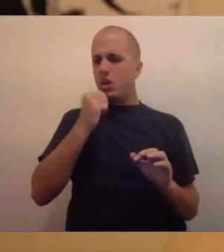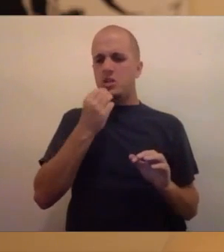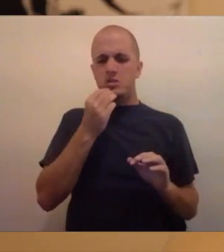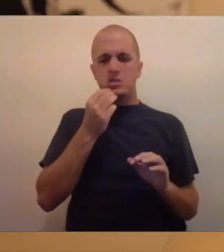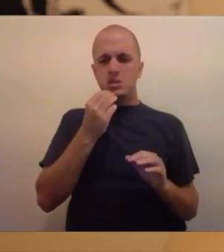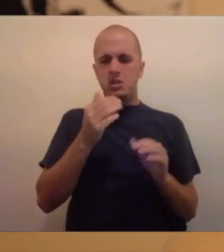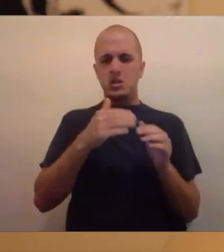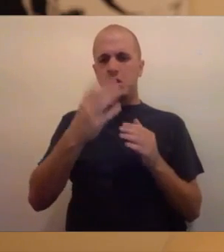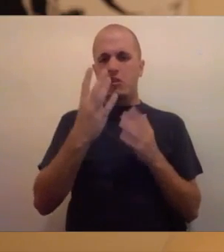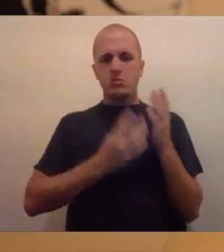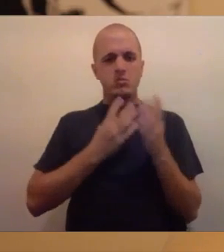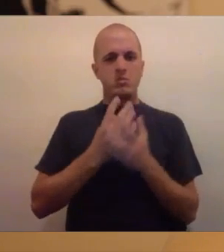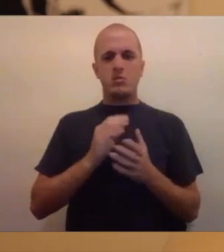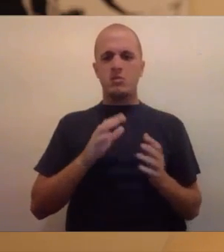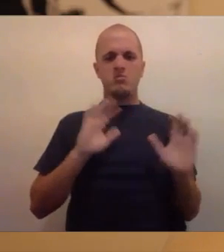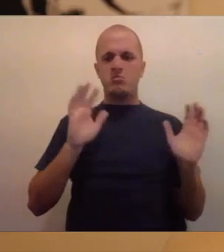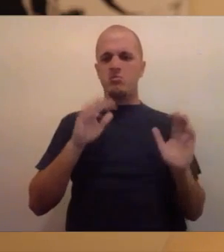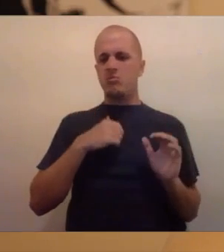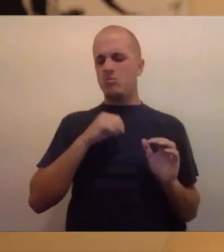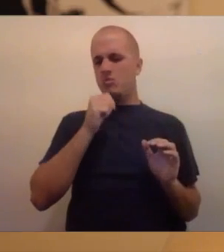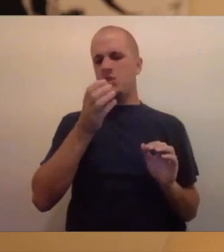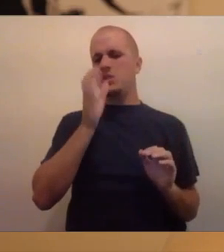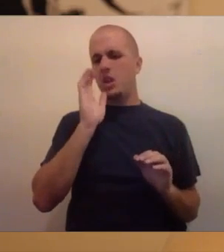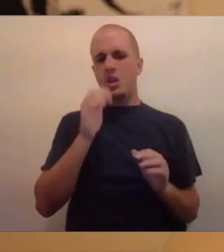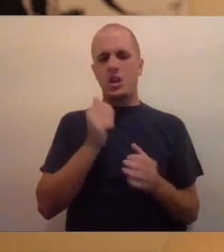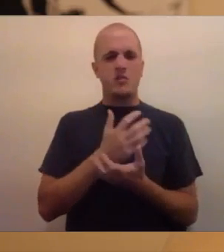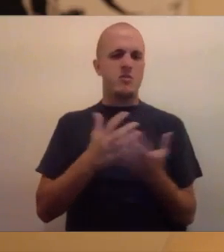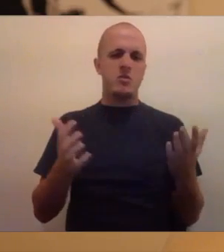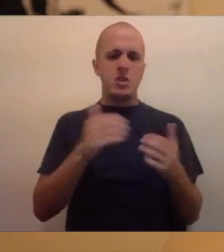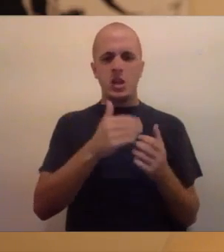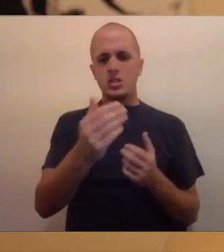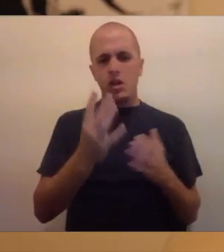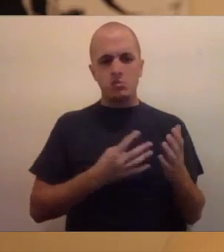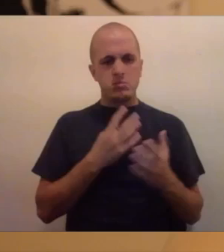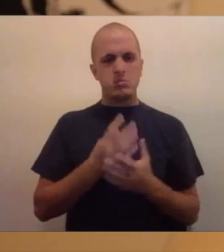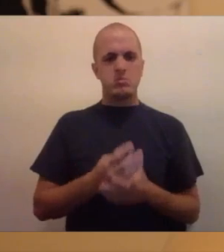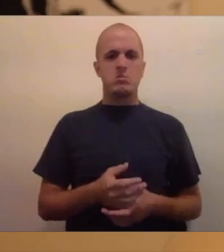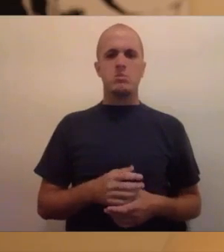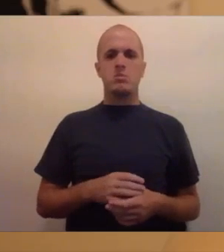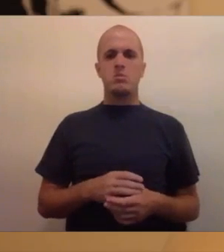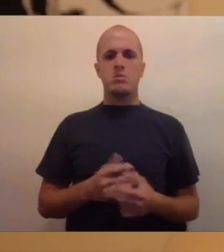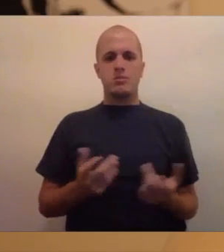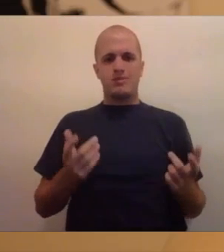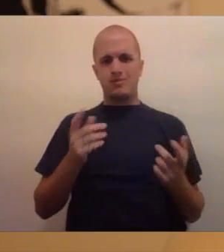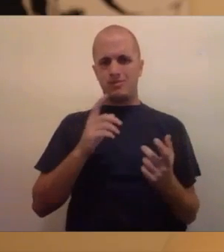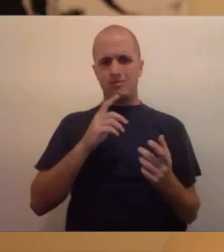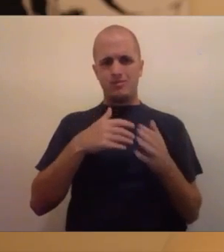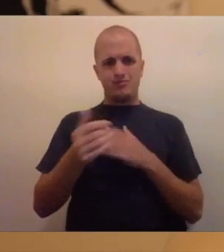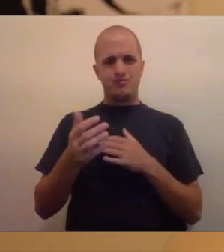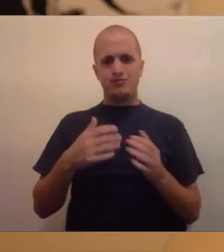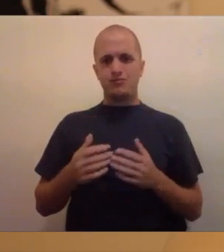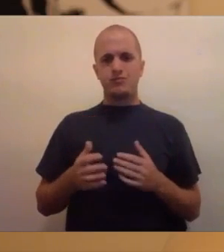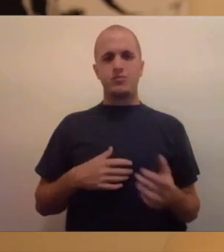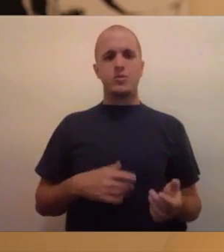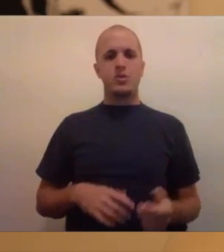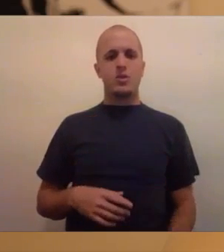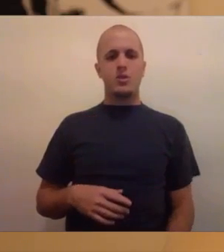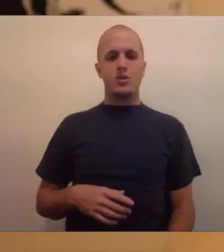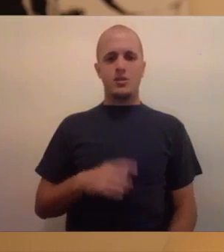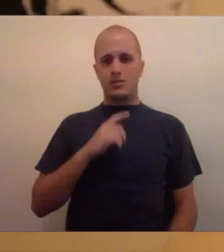'For four hours, I'm not going to eat anything. I'm not going to drink anything.'